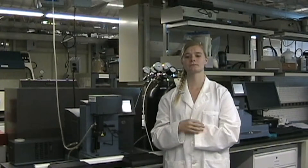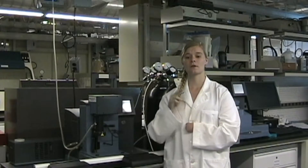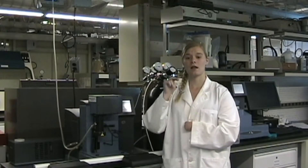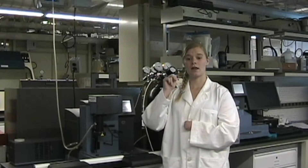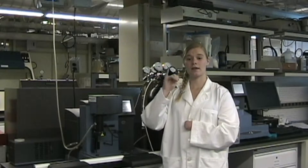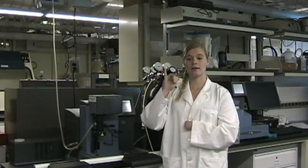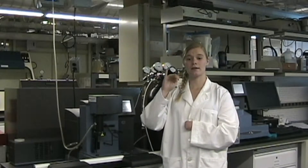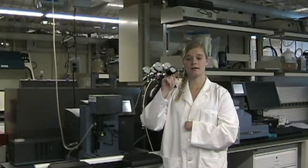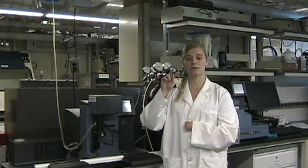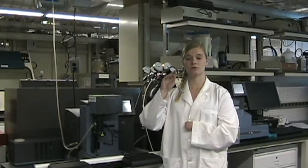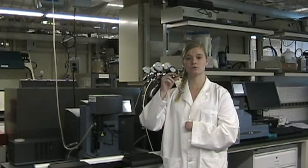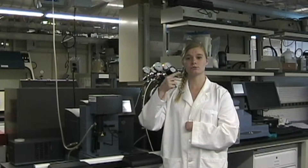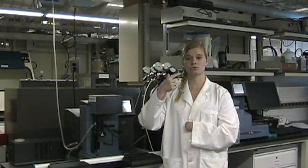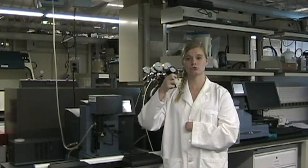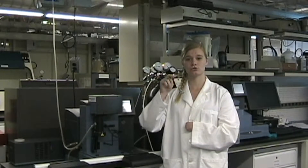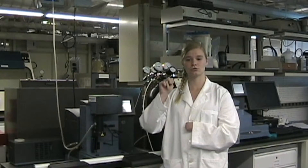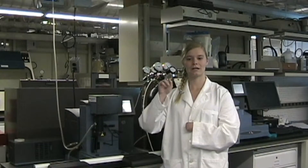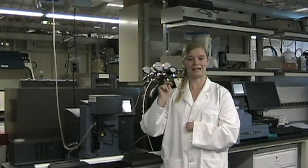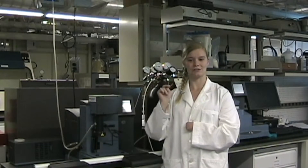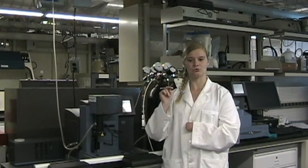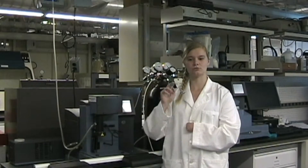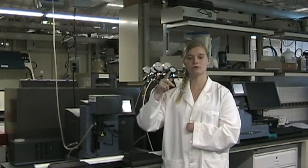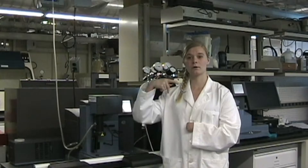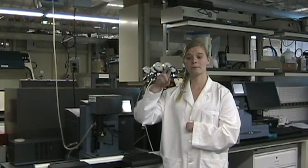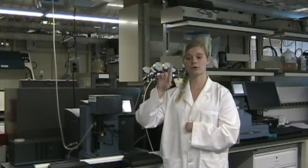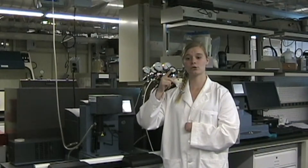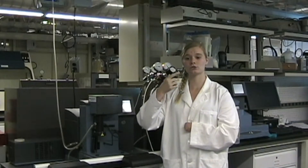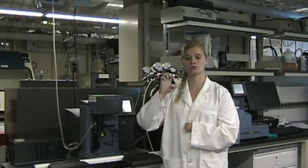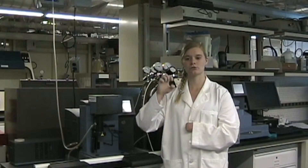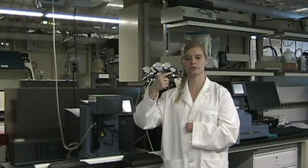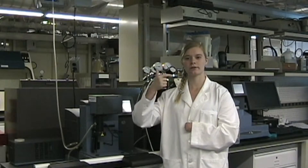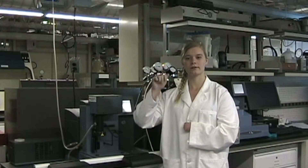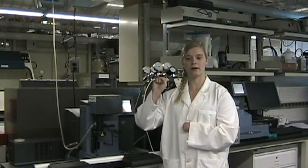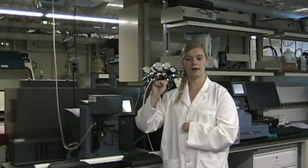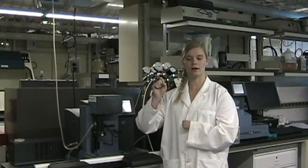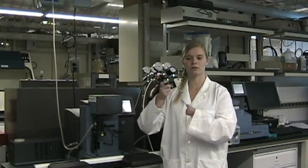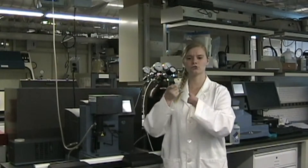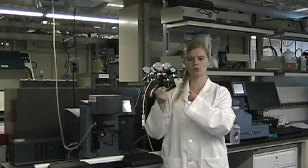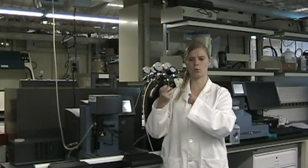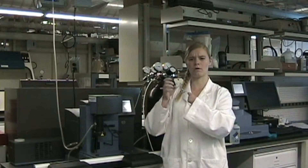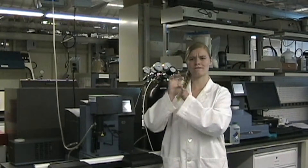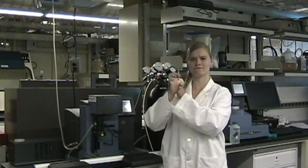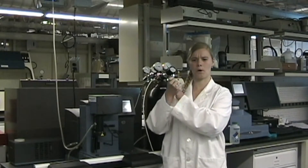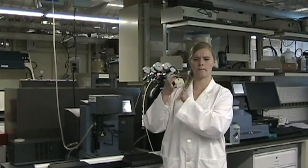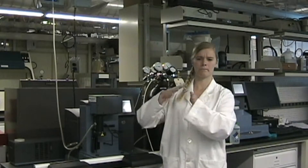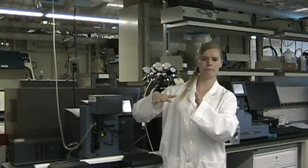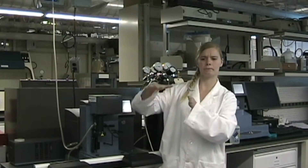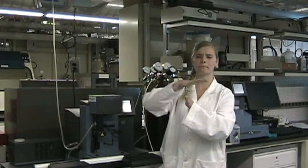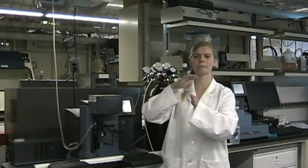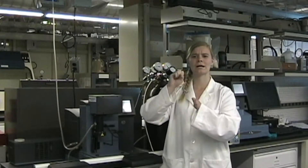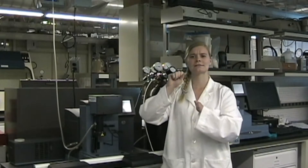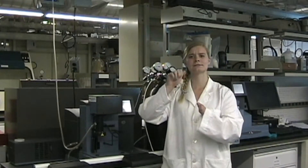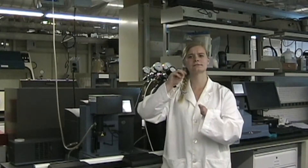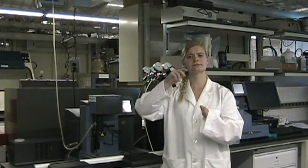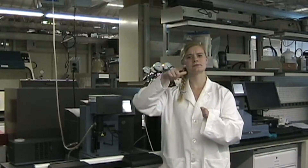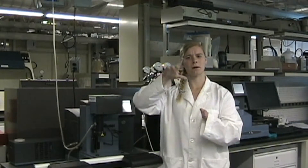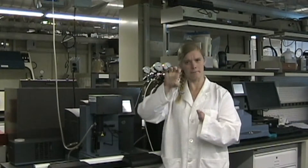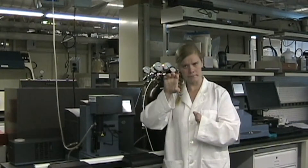Nitrogen purge gas controls the environment of a sample.